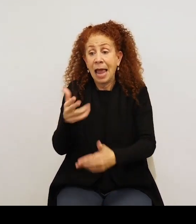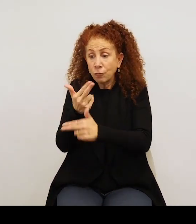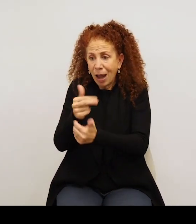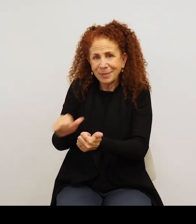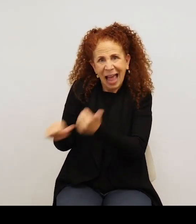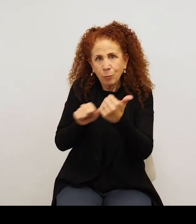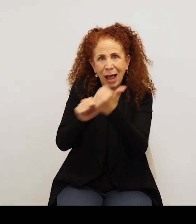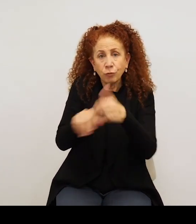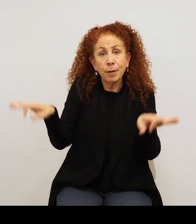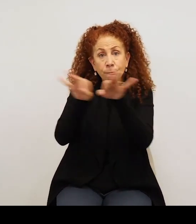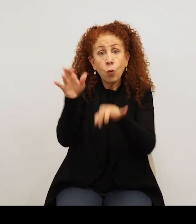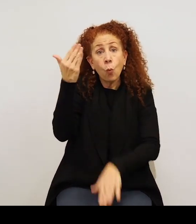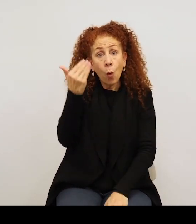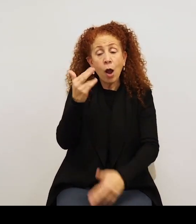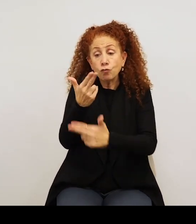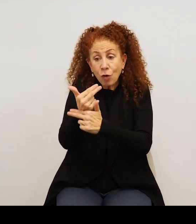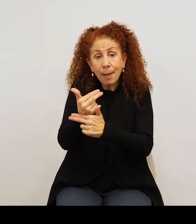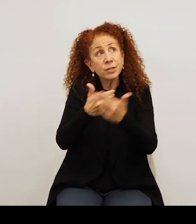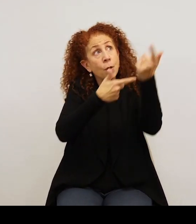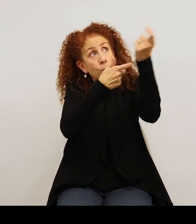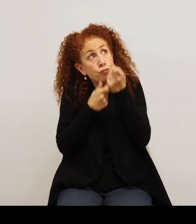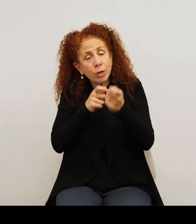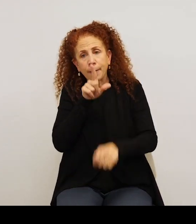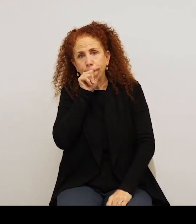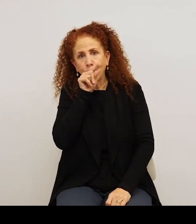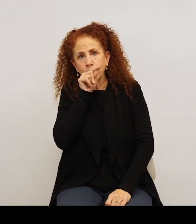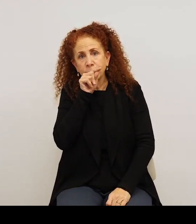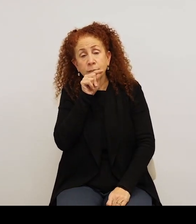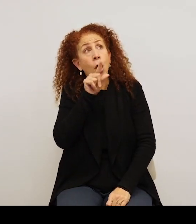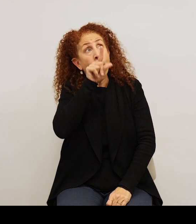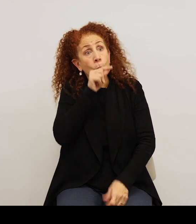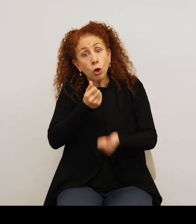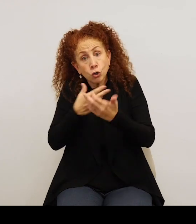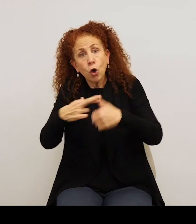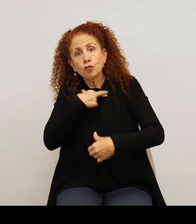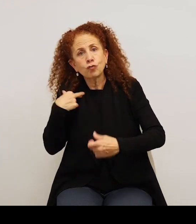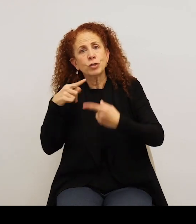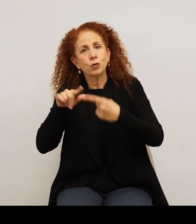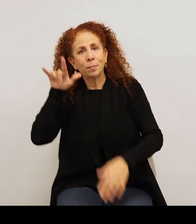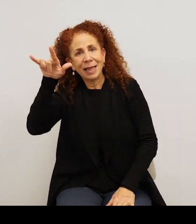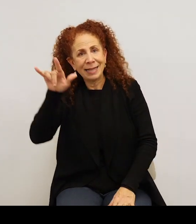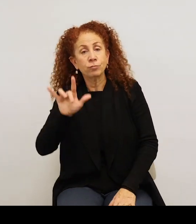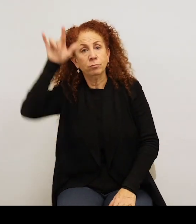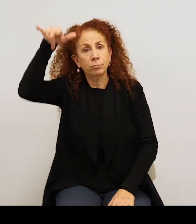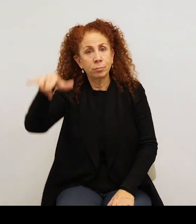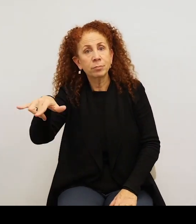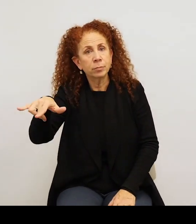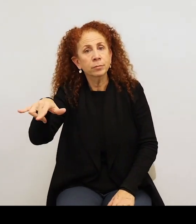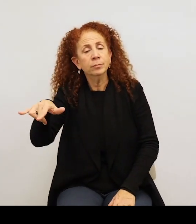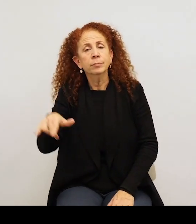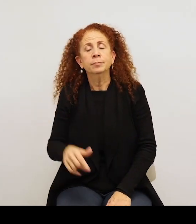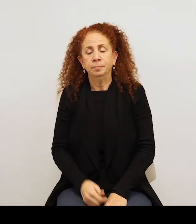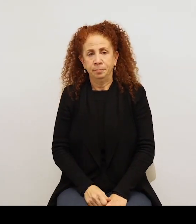because they attract birds of prey, which in turn pose risks to planes taking off and landing.